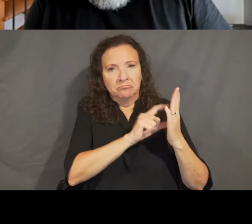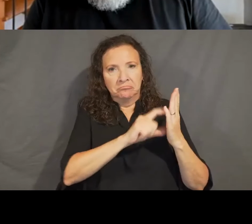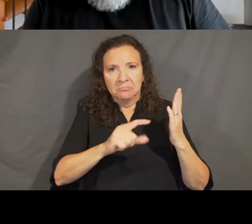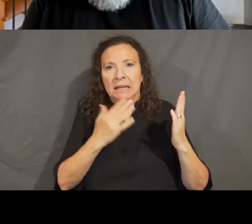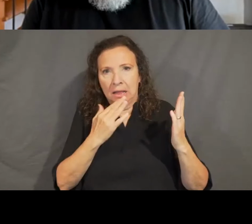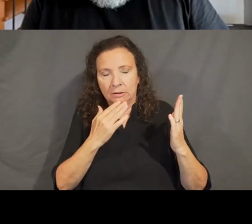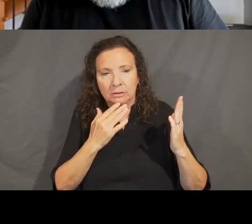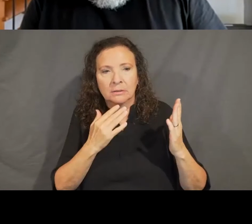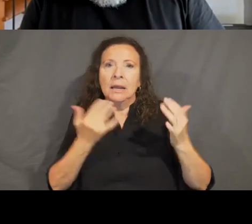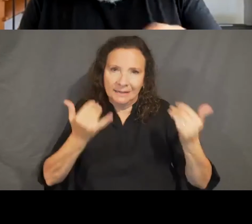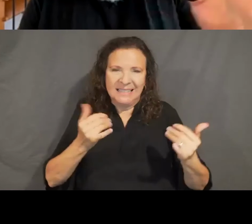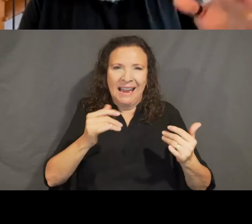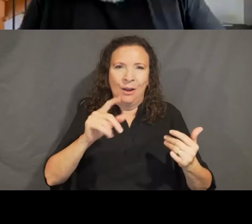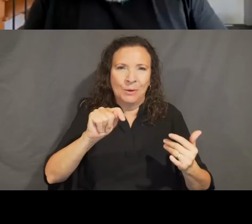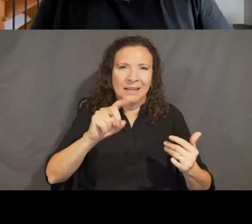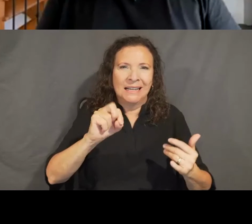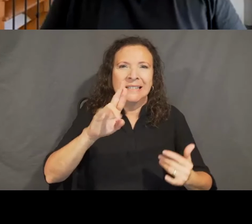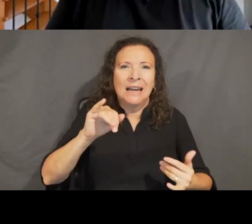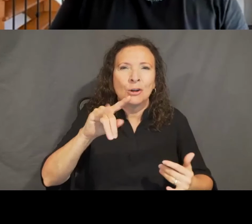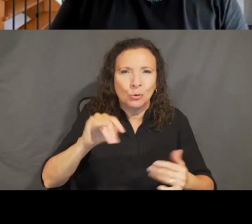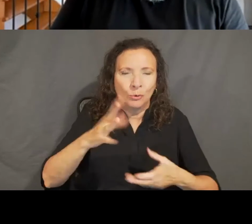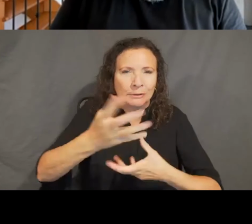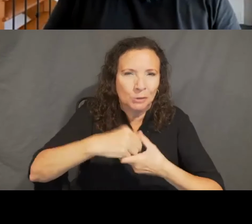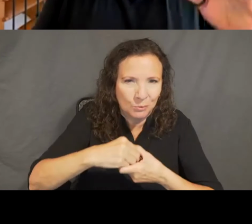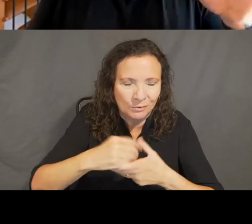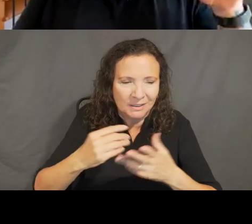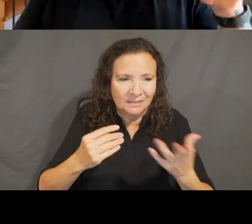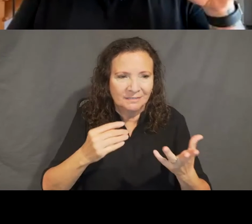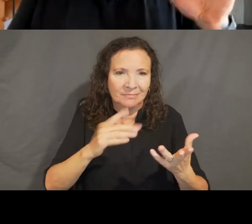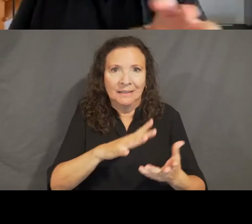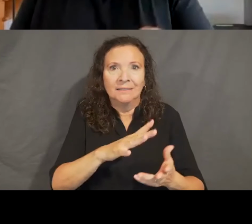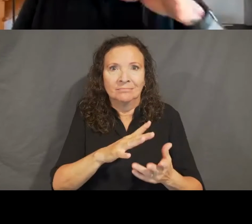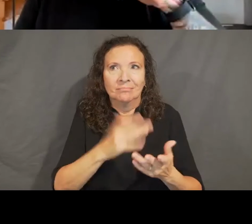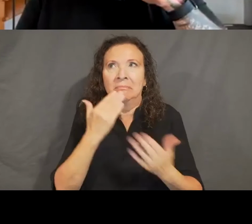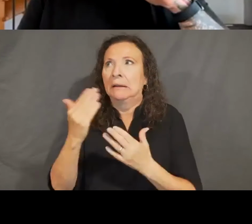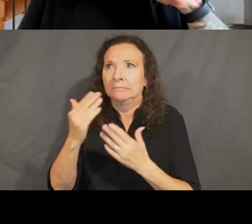They were not part of the test. Those colors are here.